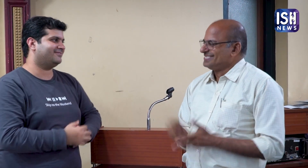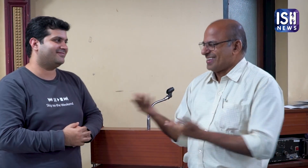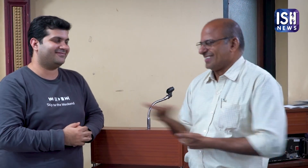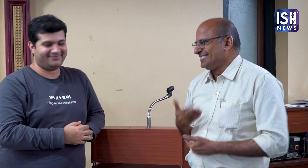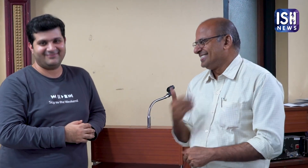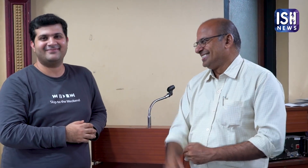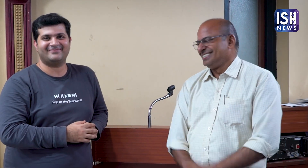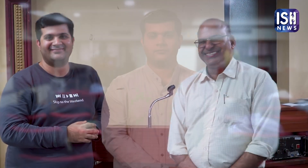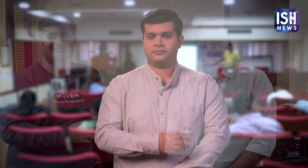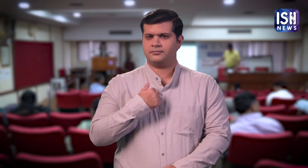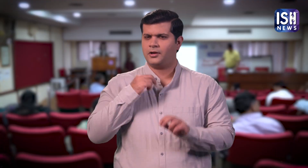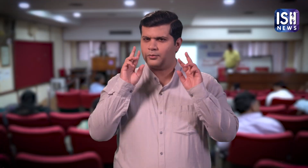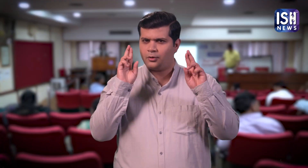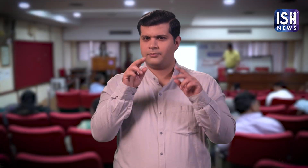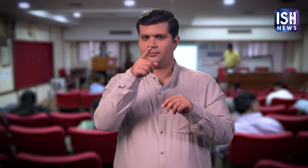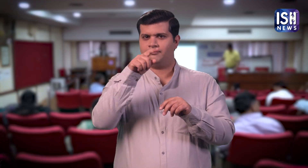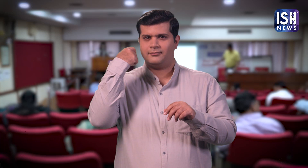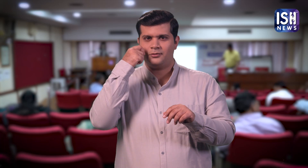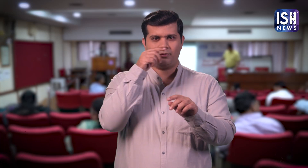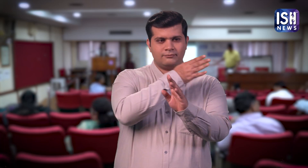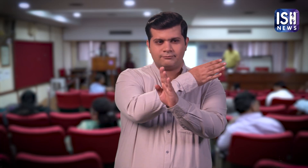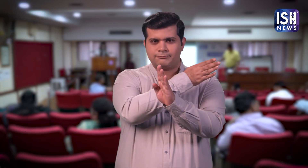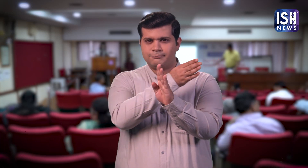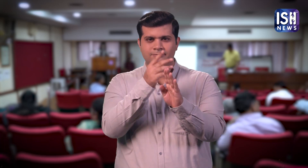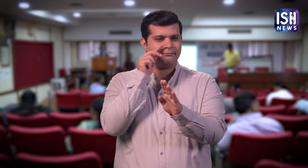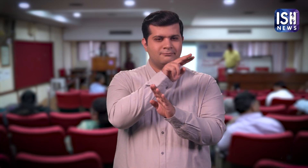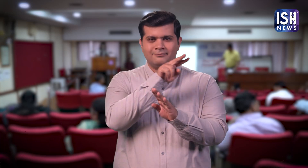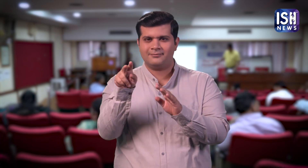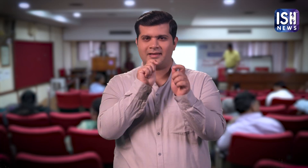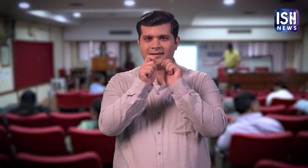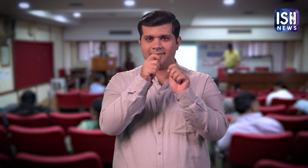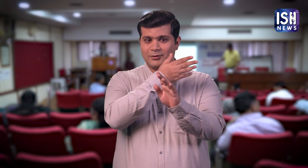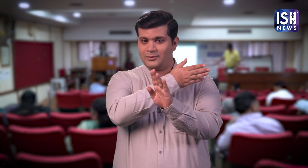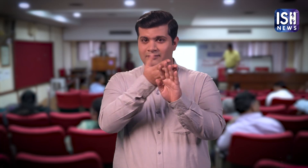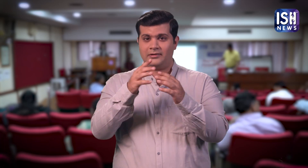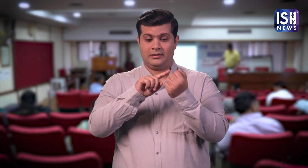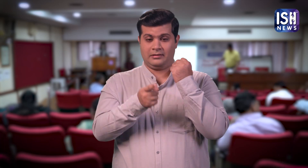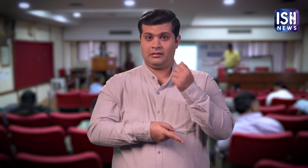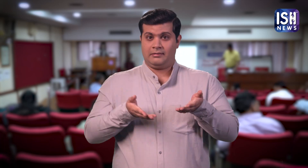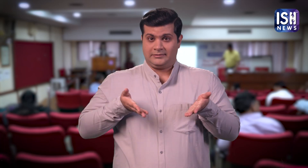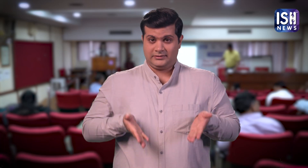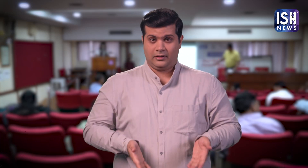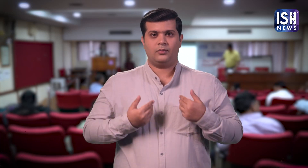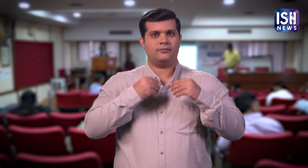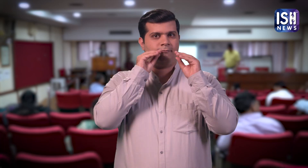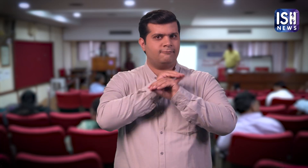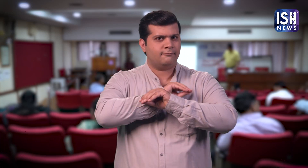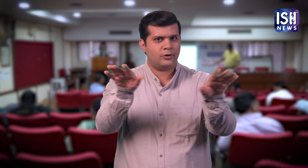Welcome I hope you have seen the entire video and all the interviews. Now I would like to inform you all that,